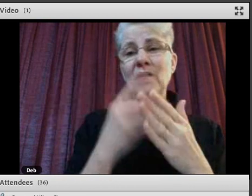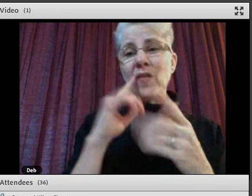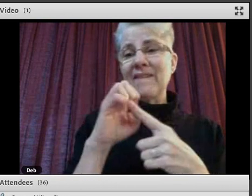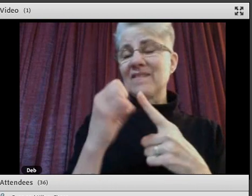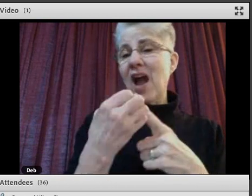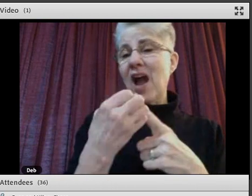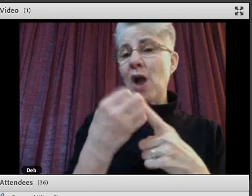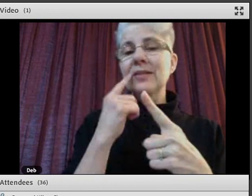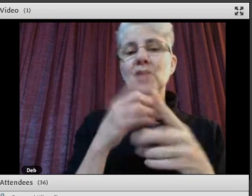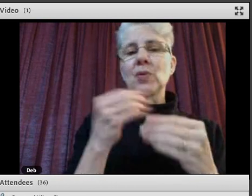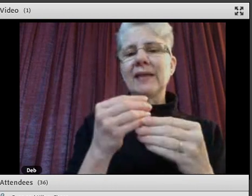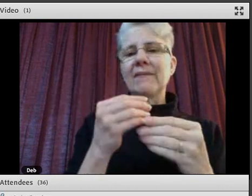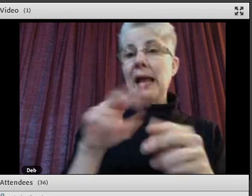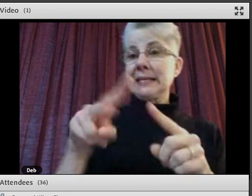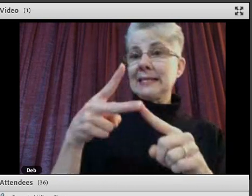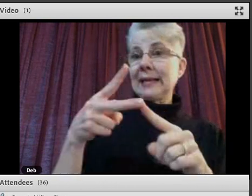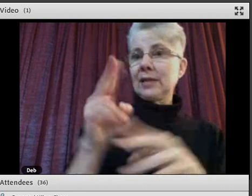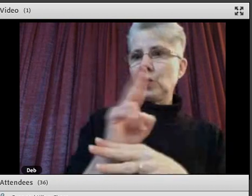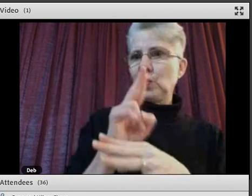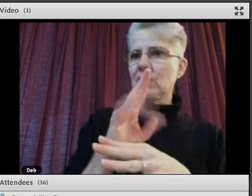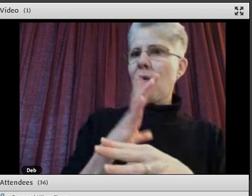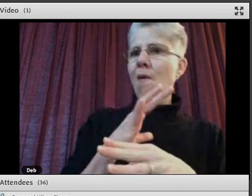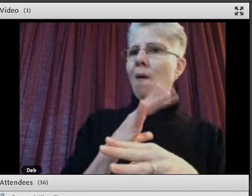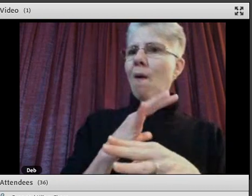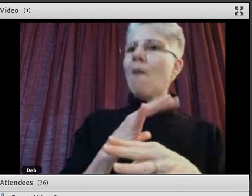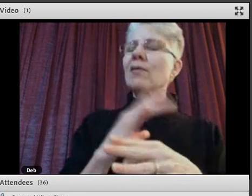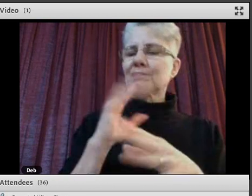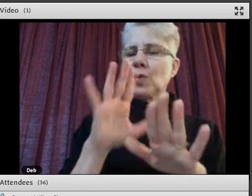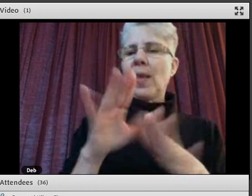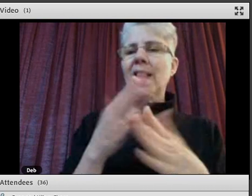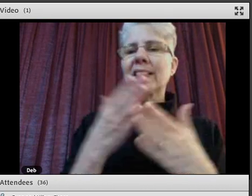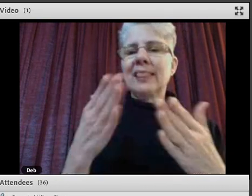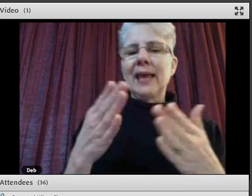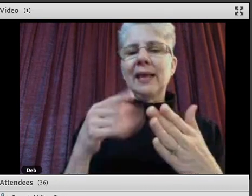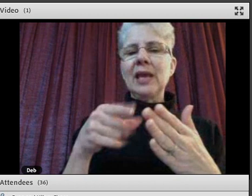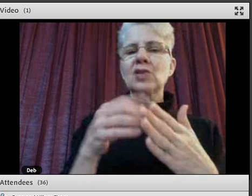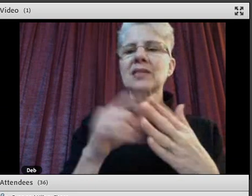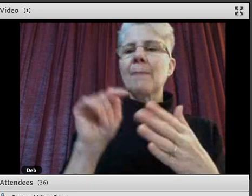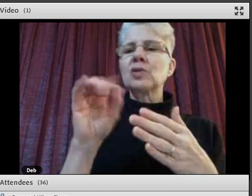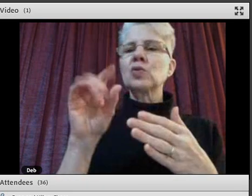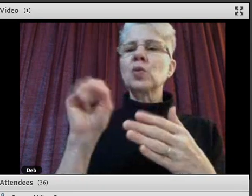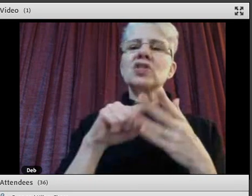So to give it a second use is a great thing. Here's some tools to start you out.